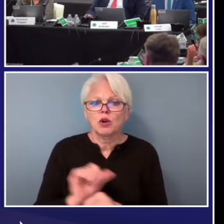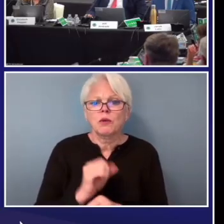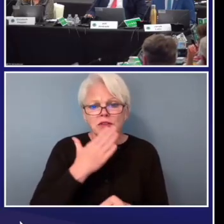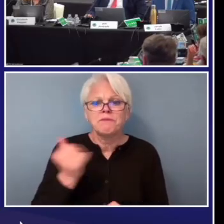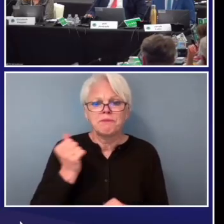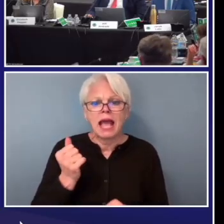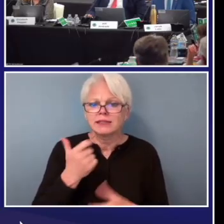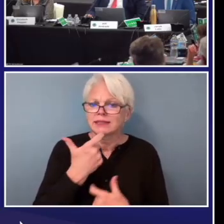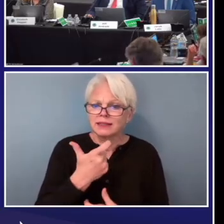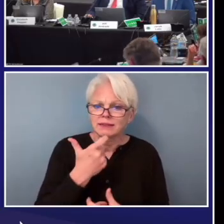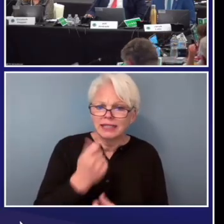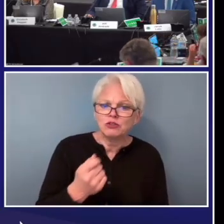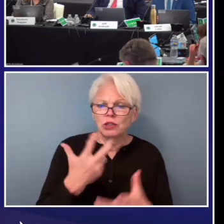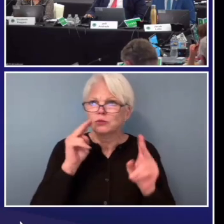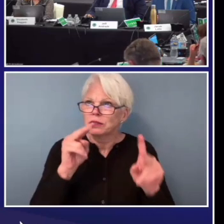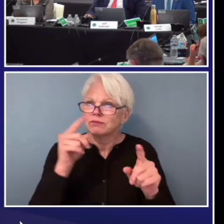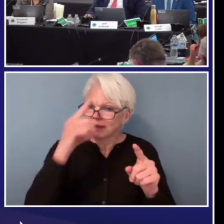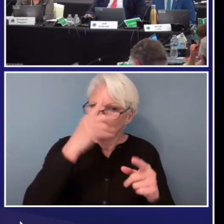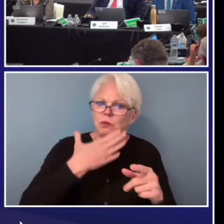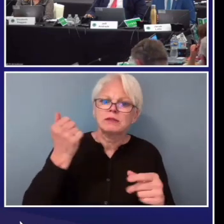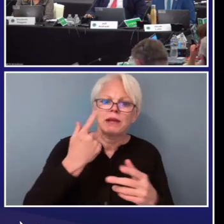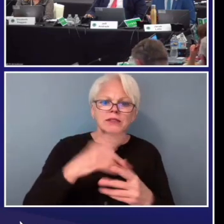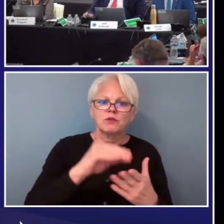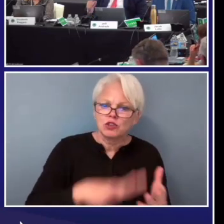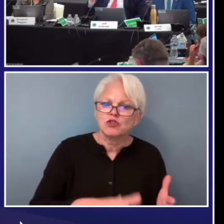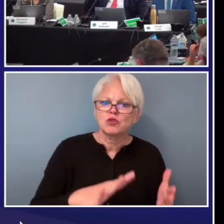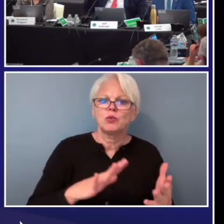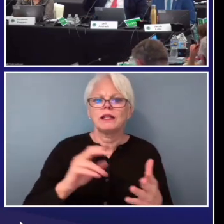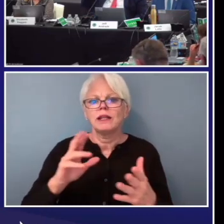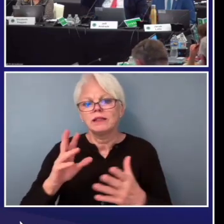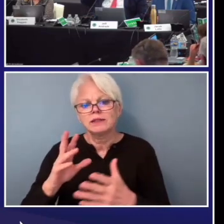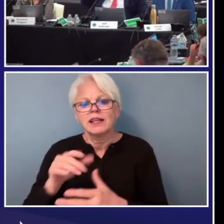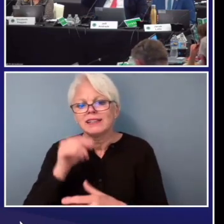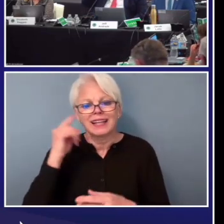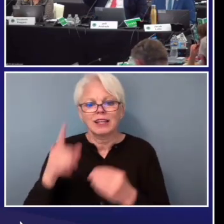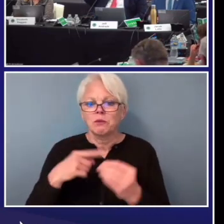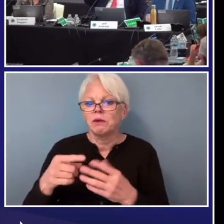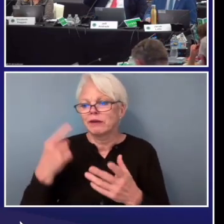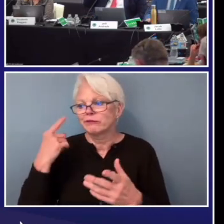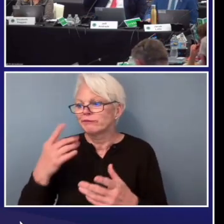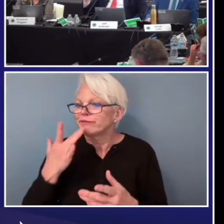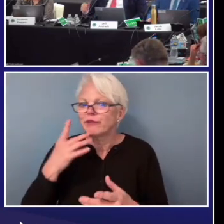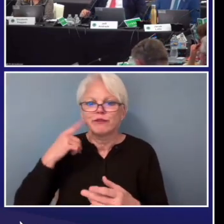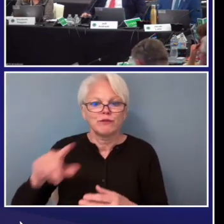not in, you know, favor of a trade organization or vendor or anyone else. Thank you.